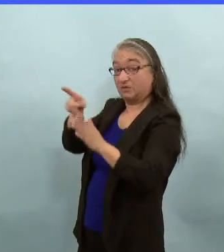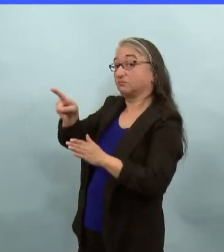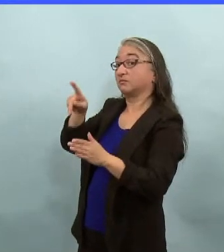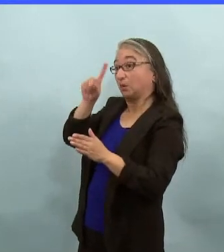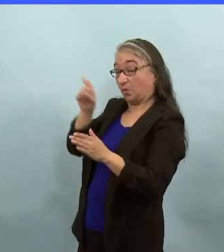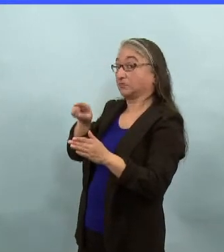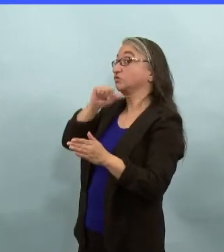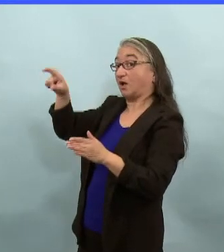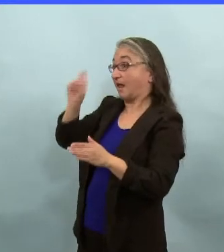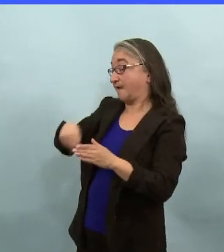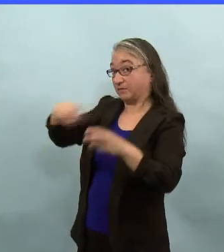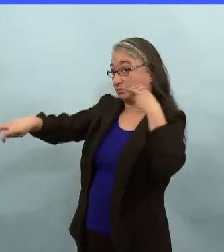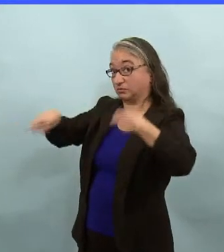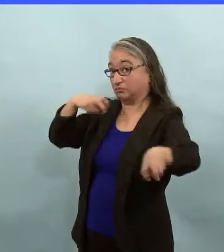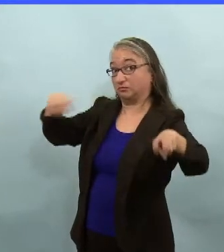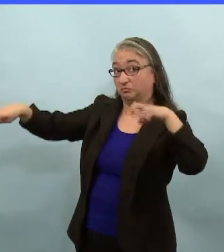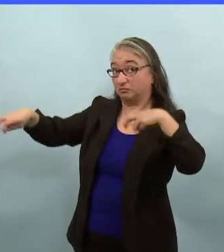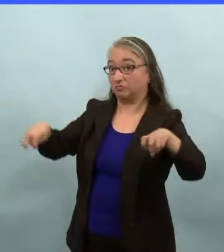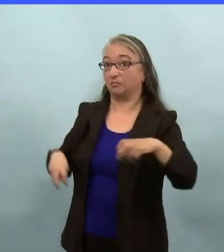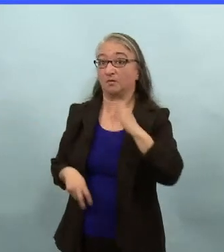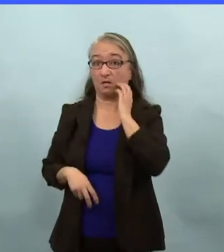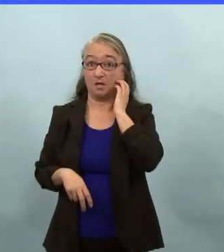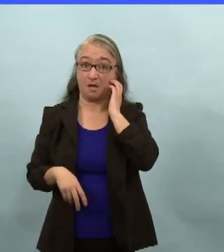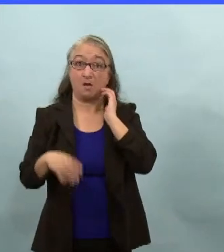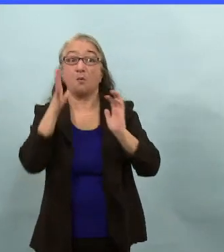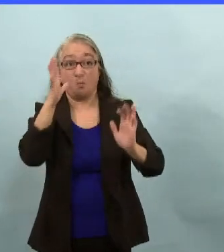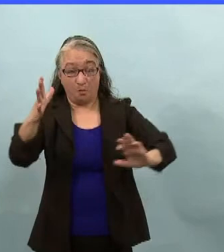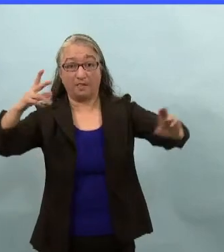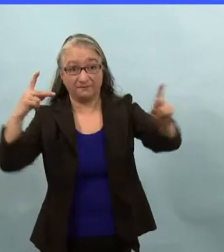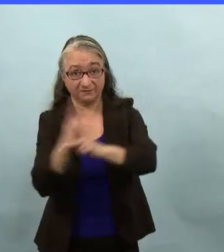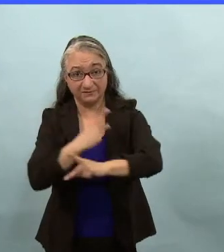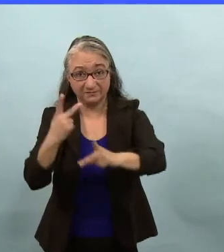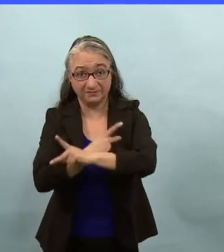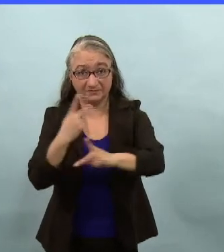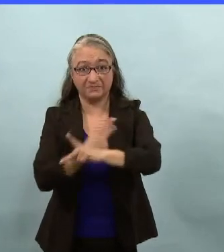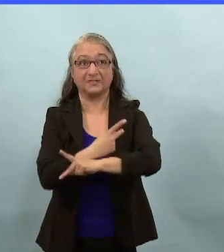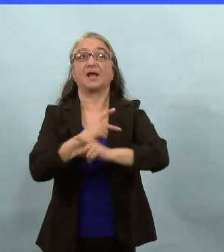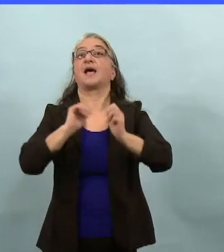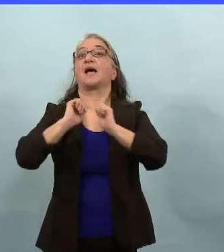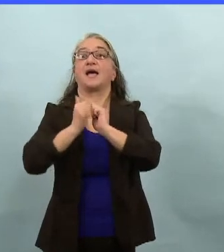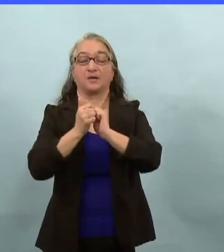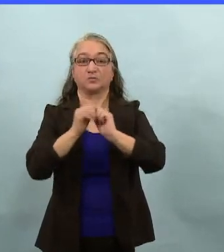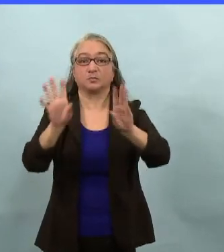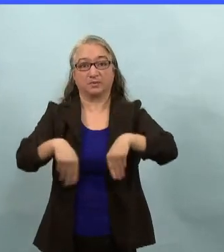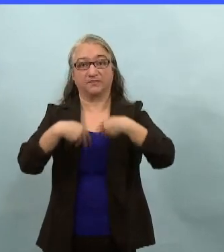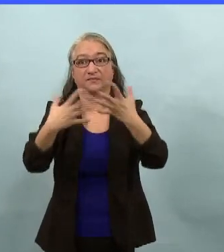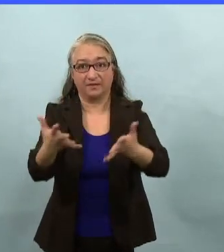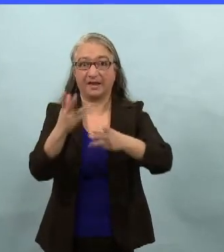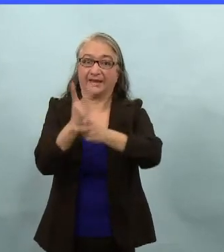to bring forward solutions to ensure manitobans receive care here at home can i put the vax tax